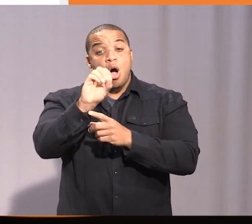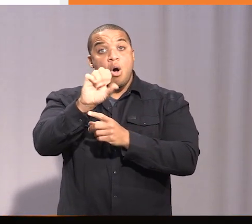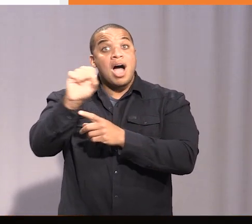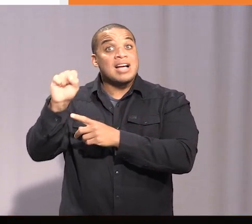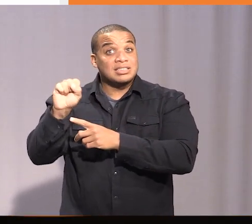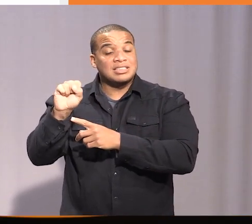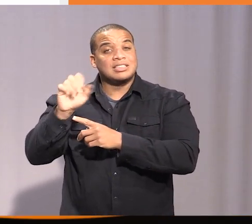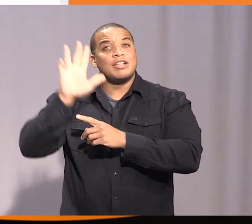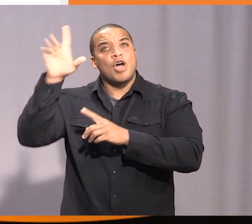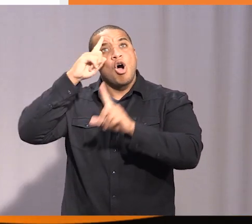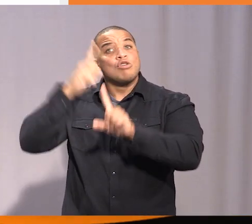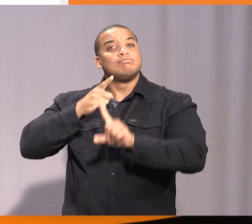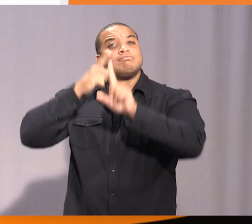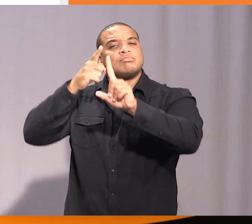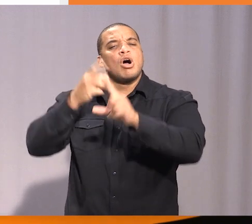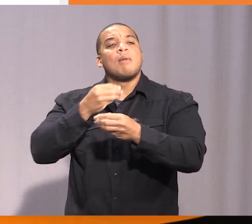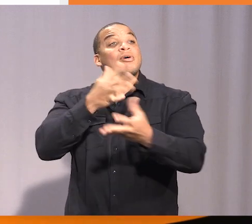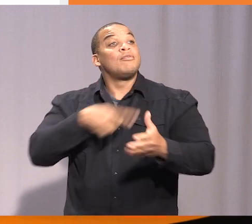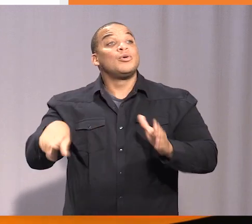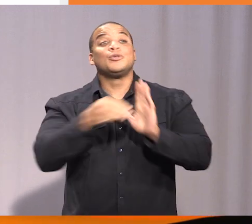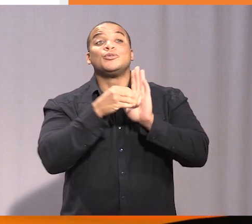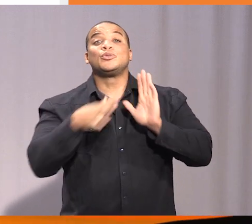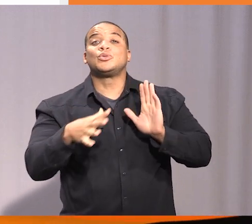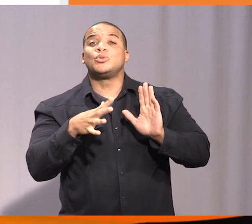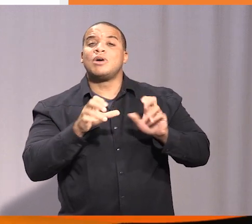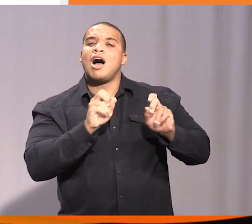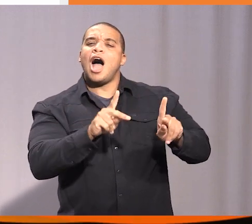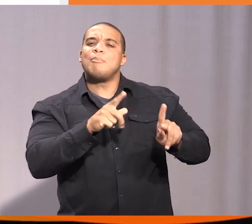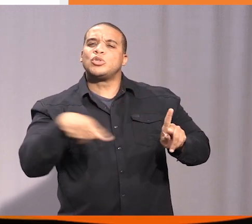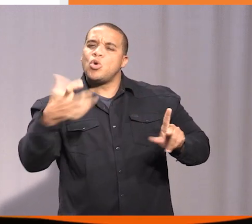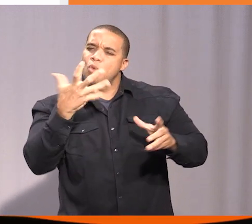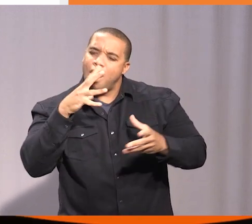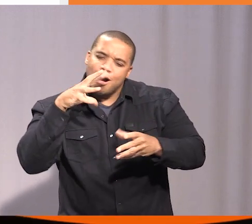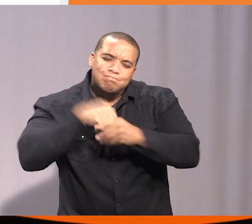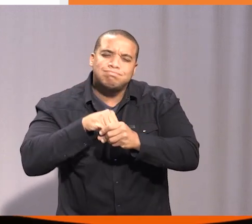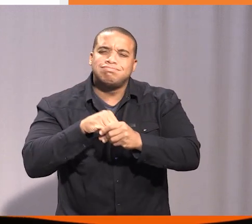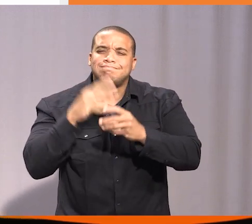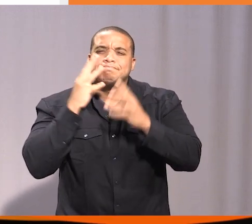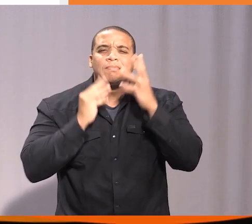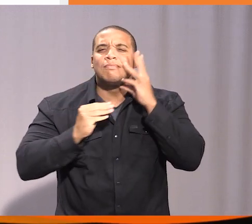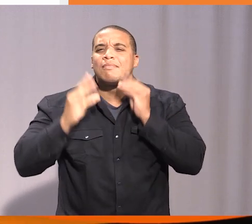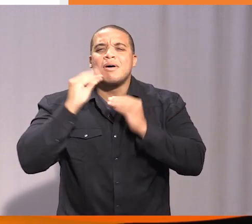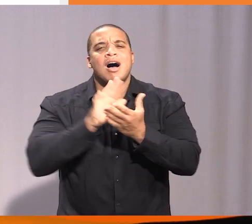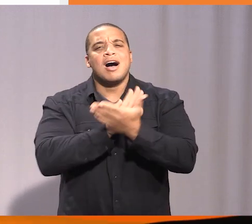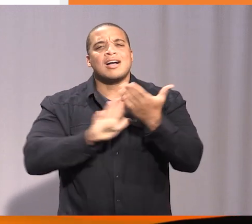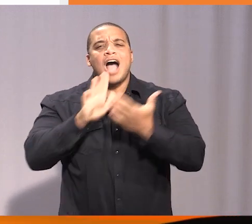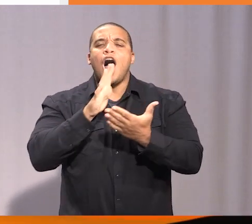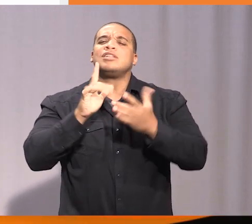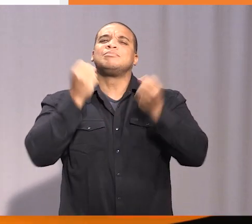to provide students the opportunity to participate fully in the college's educational programs and benefit